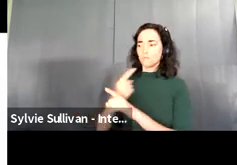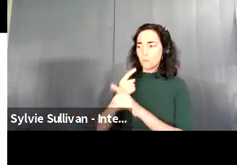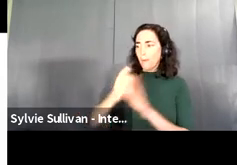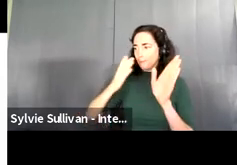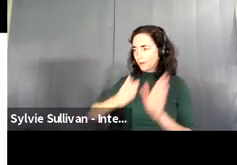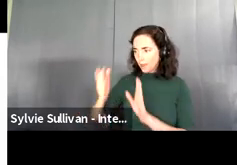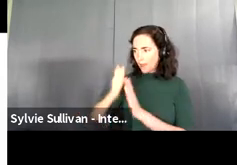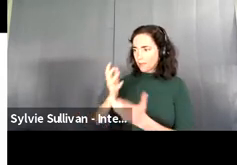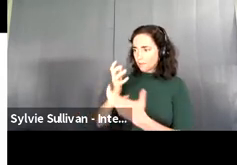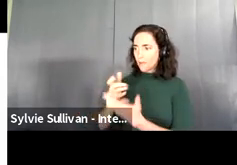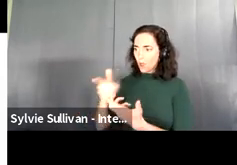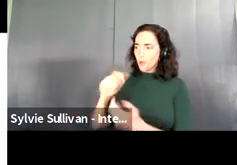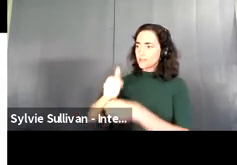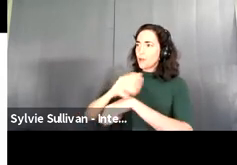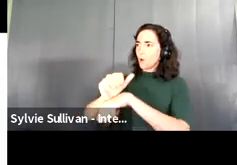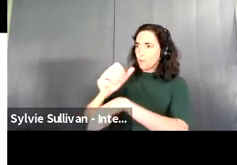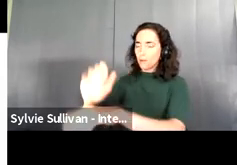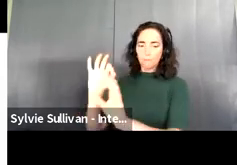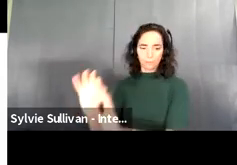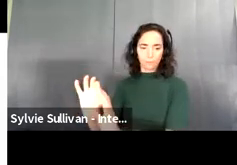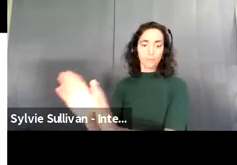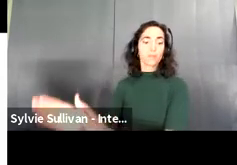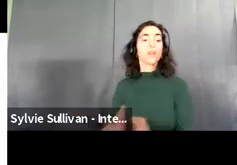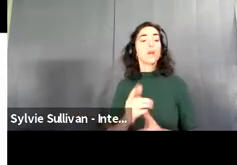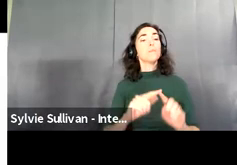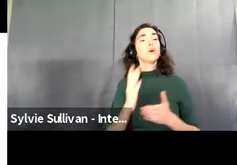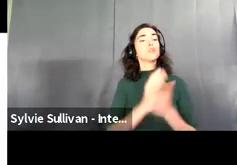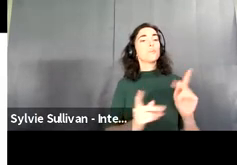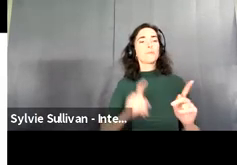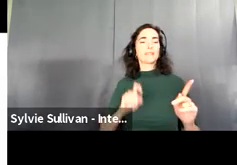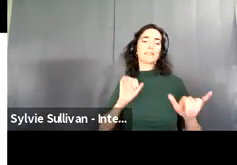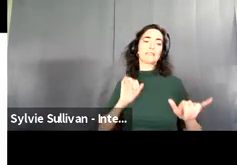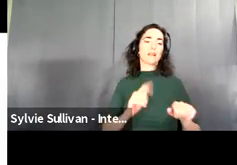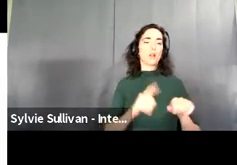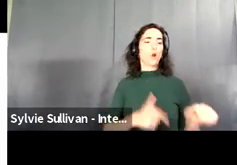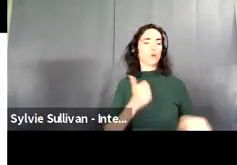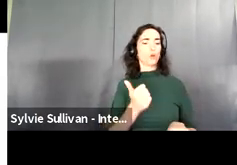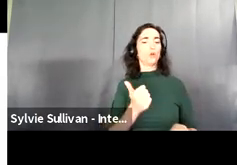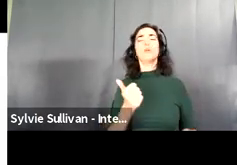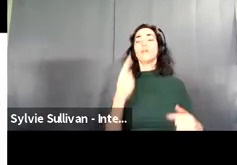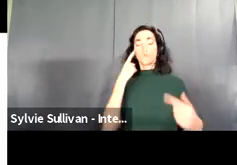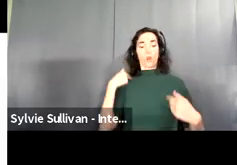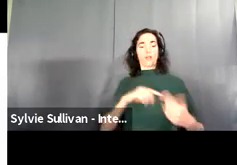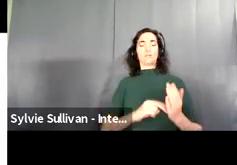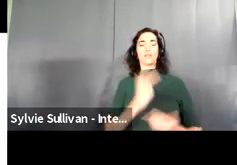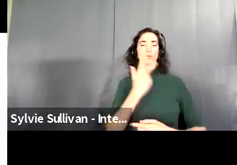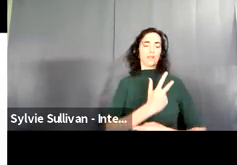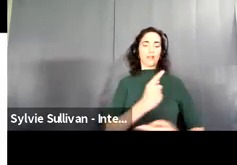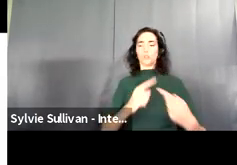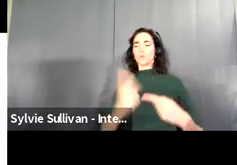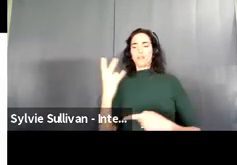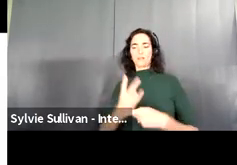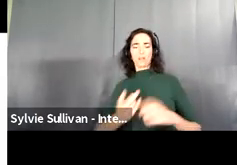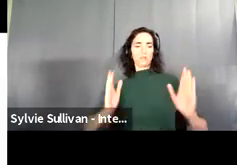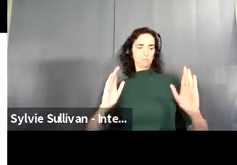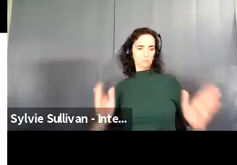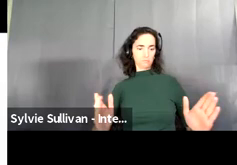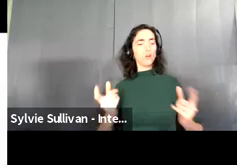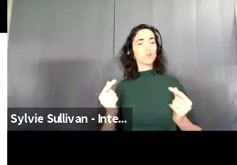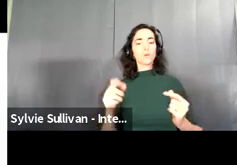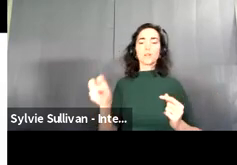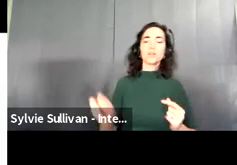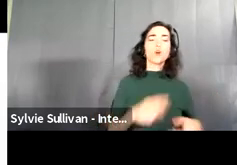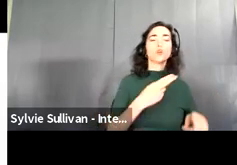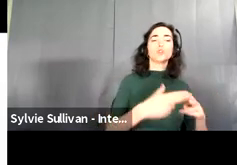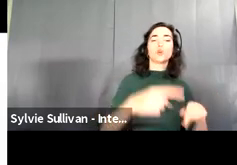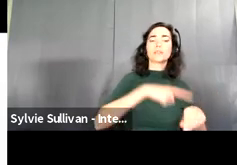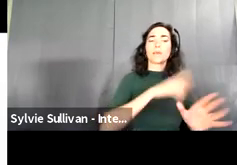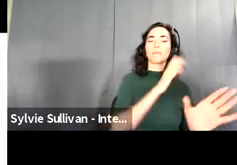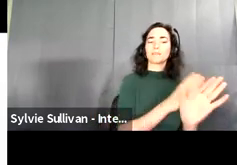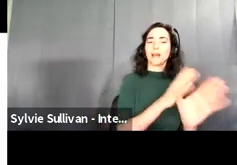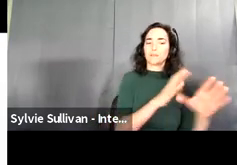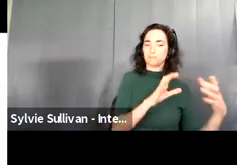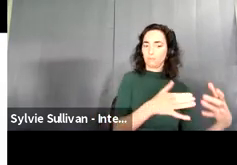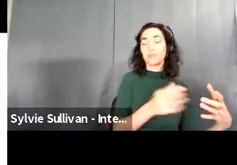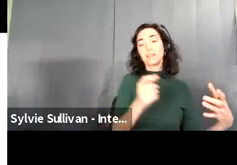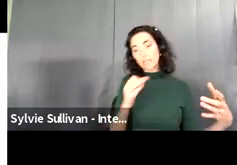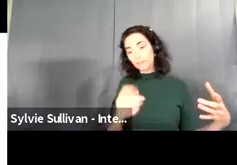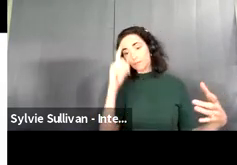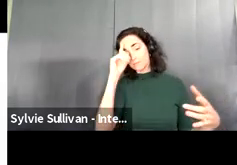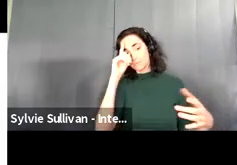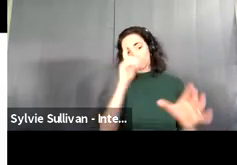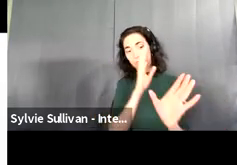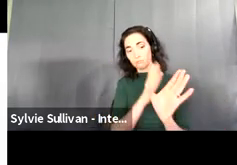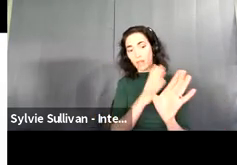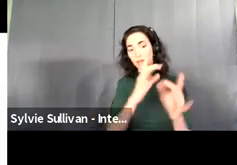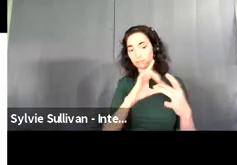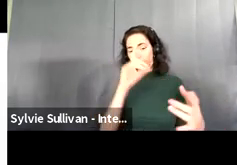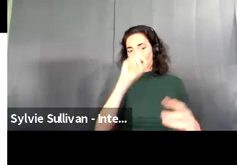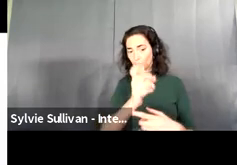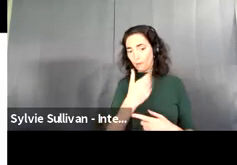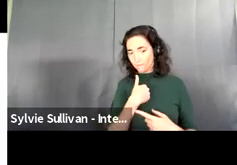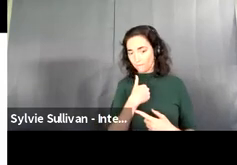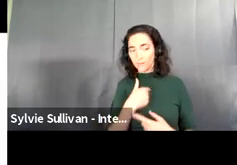with appointments and such, but if they need a longer term stay longer term for us means three to seven days. So if they need a longer term today, they can go to our short term psychiatric unit if they have a psychiatric diagnosis over there we have 16